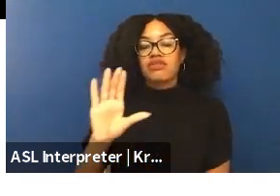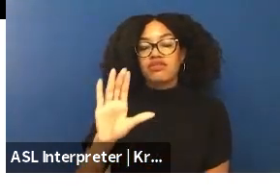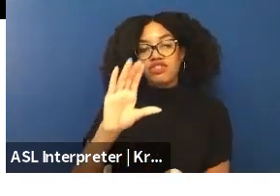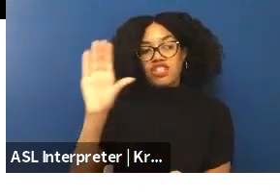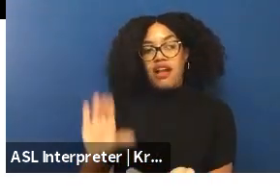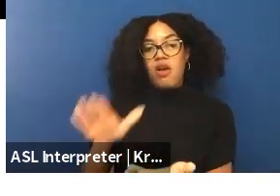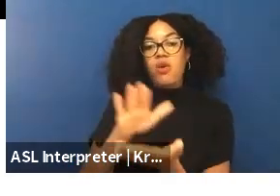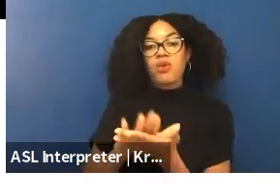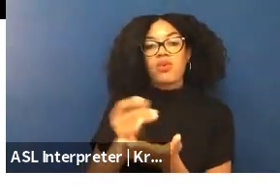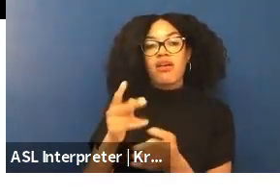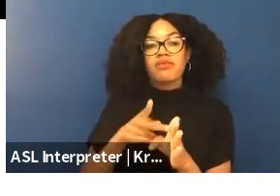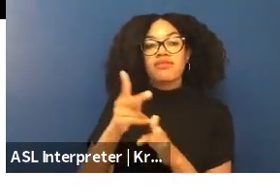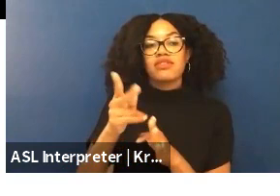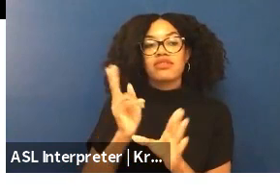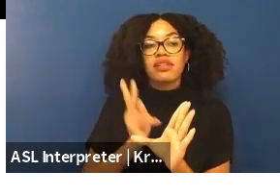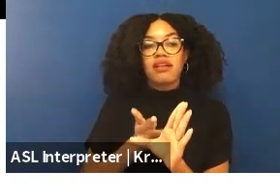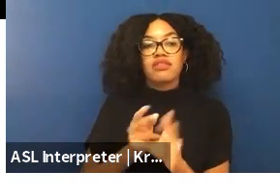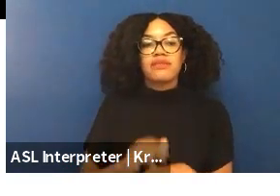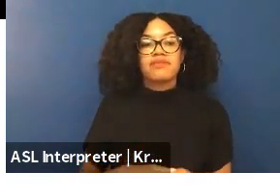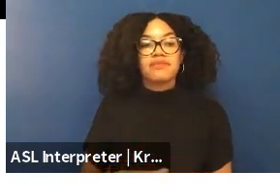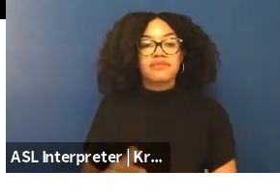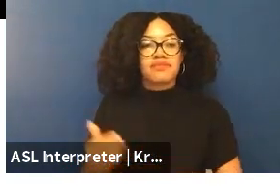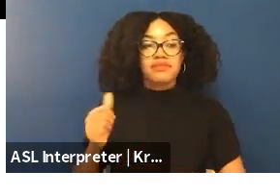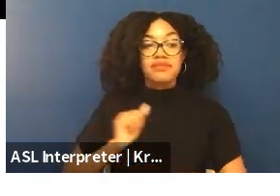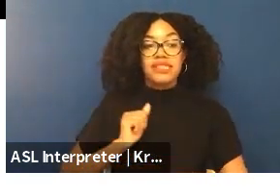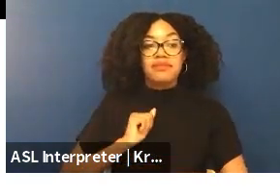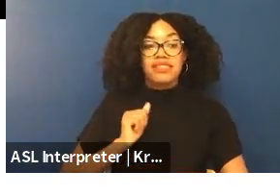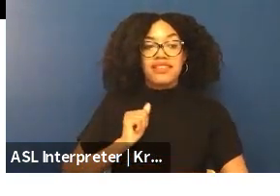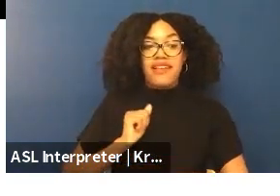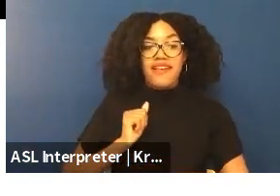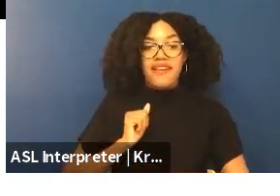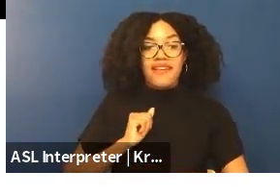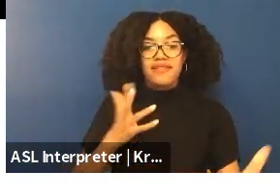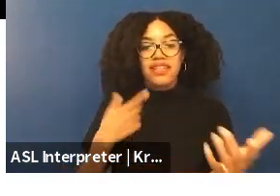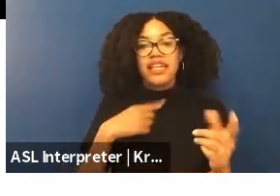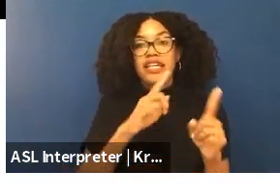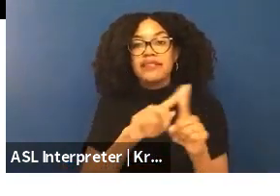And for myself, I have also served in many positions, teaching ESL in ESL programs at the